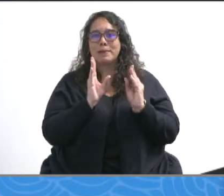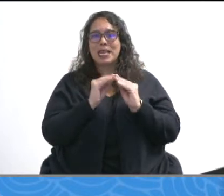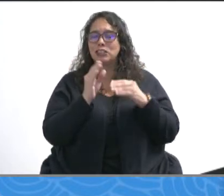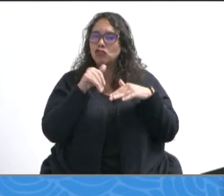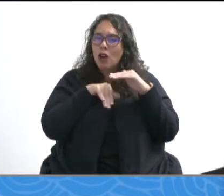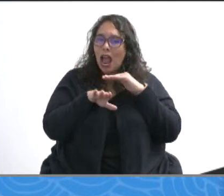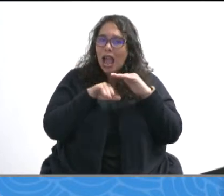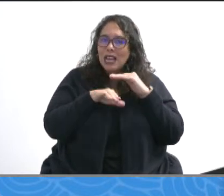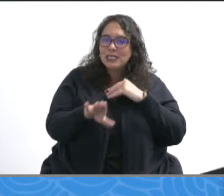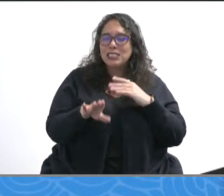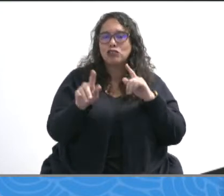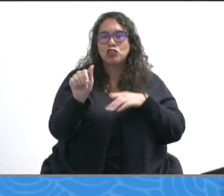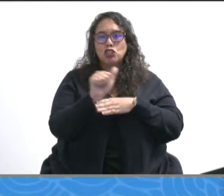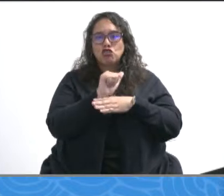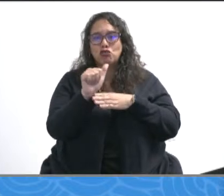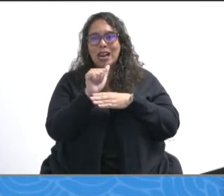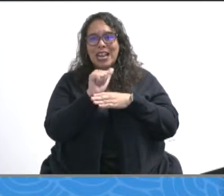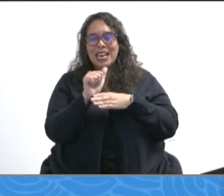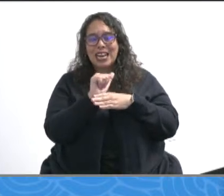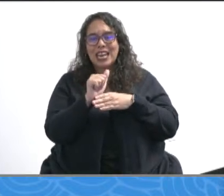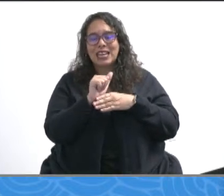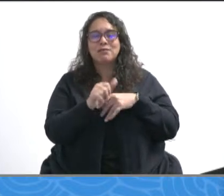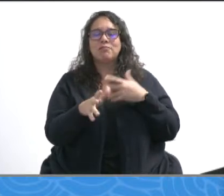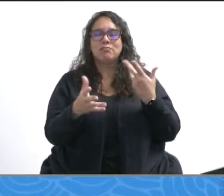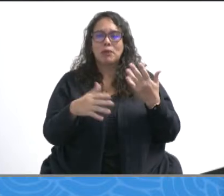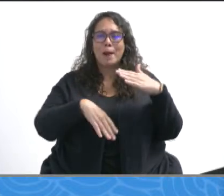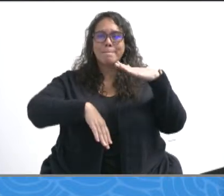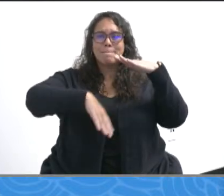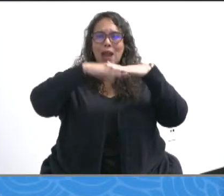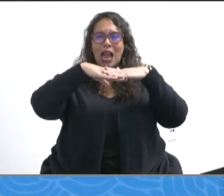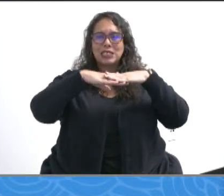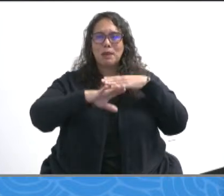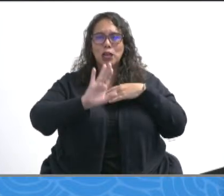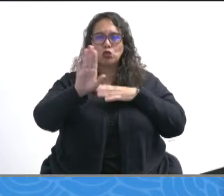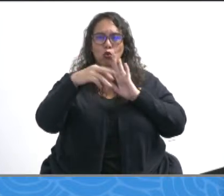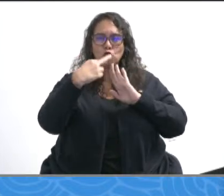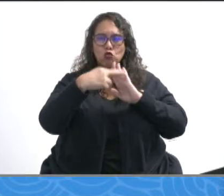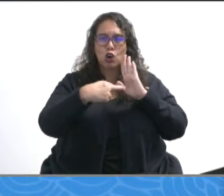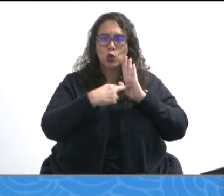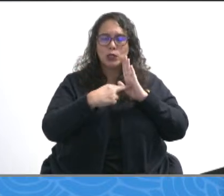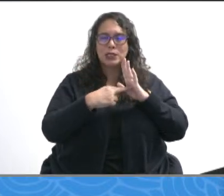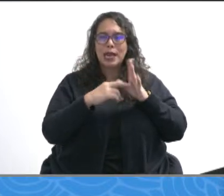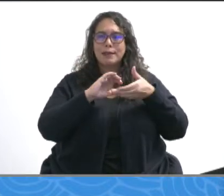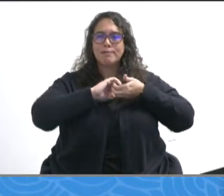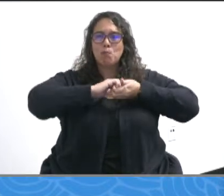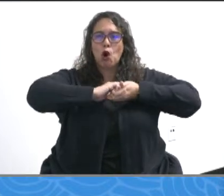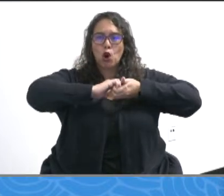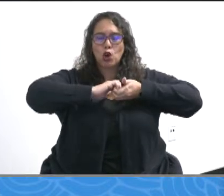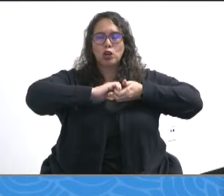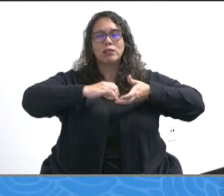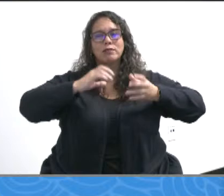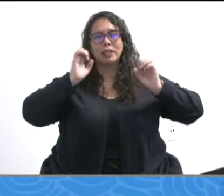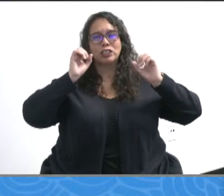to maximize your roles as partners in education. And then we also have the very important task